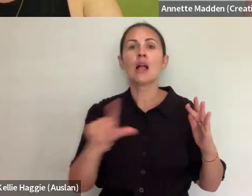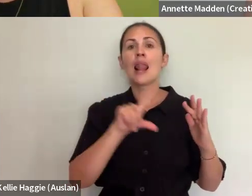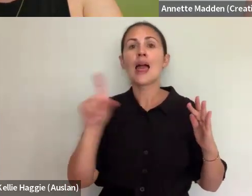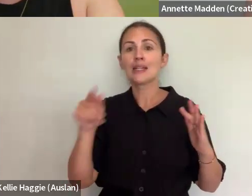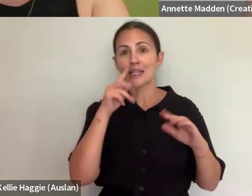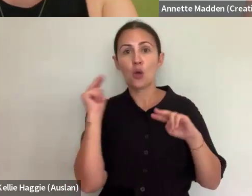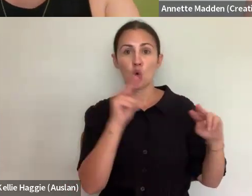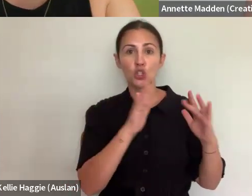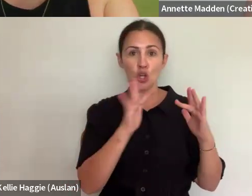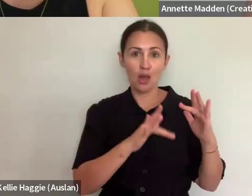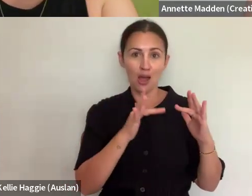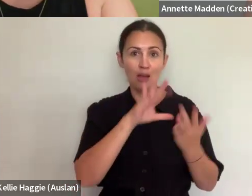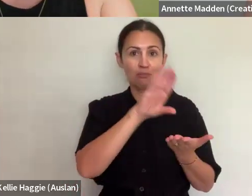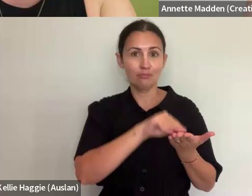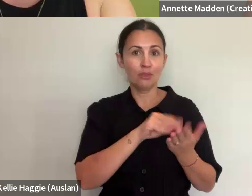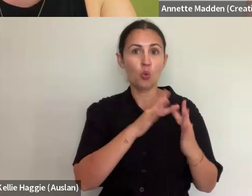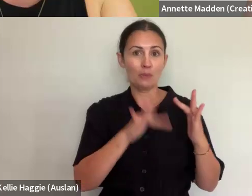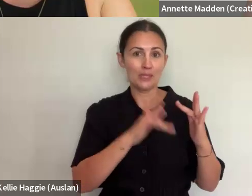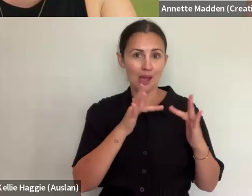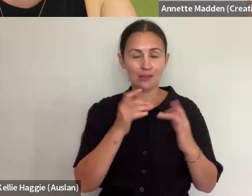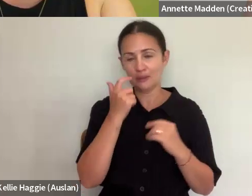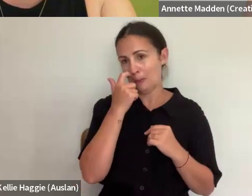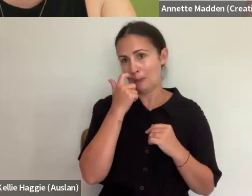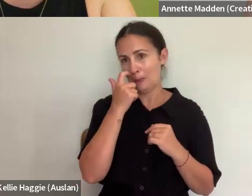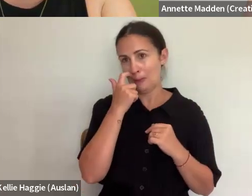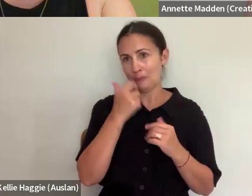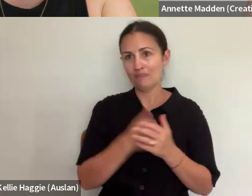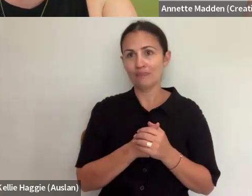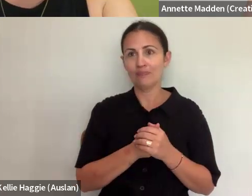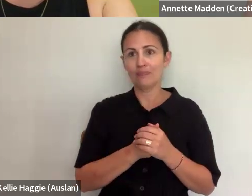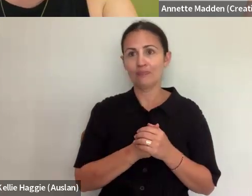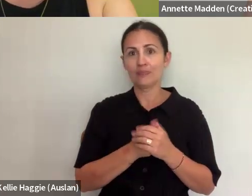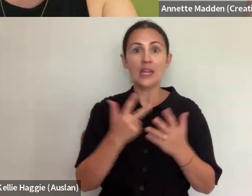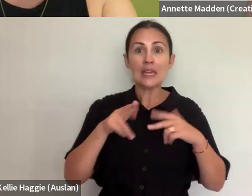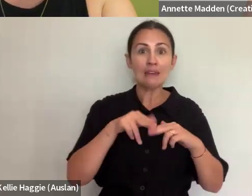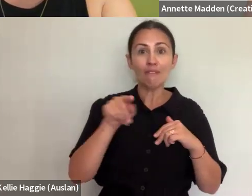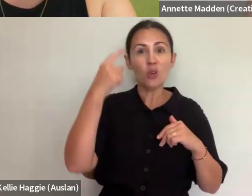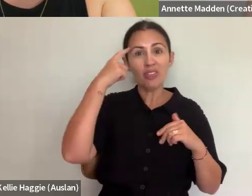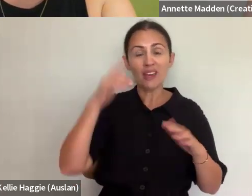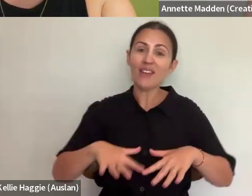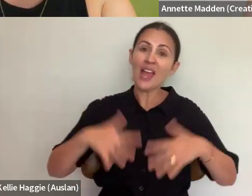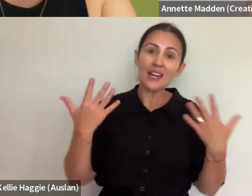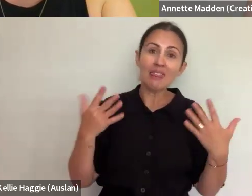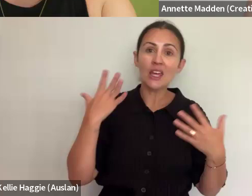this session today so we can share it on our website for others who might not have been able